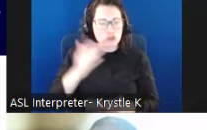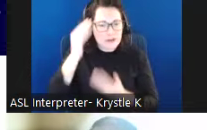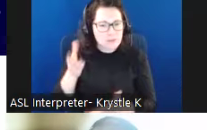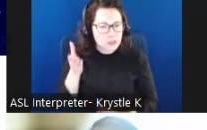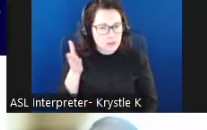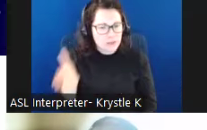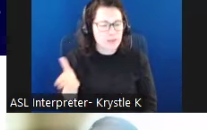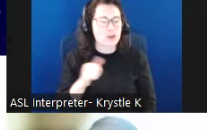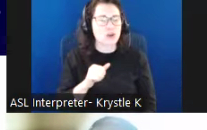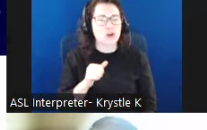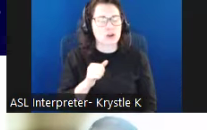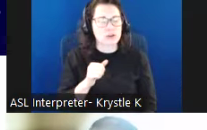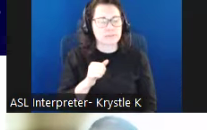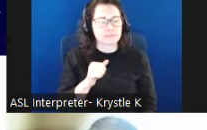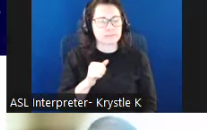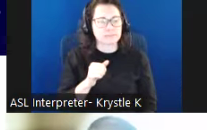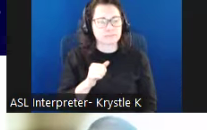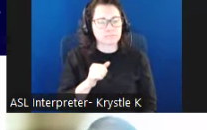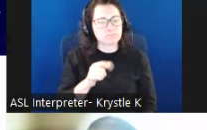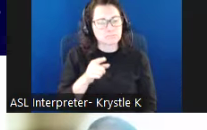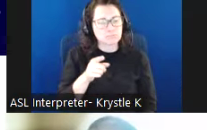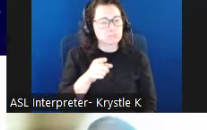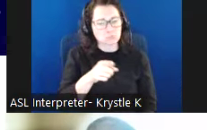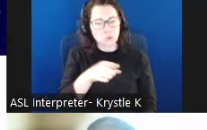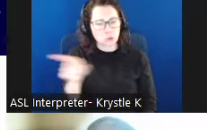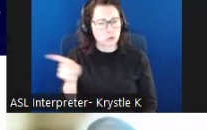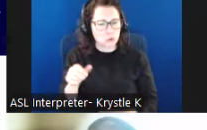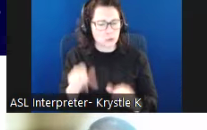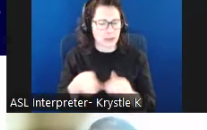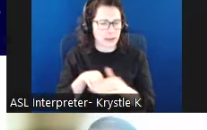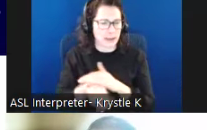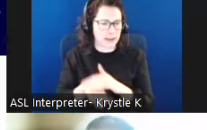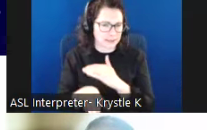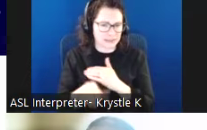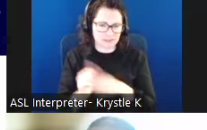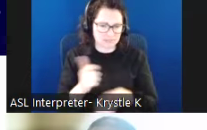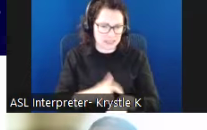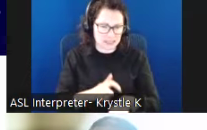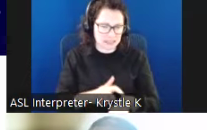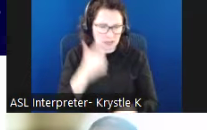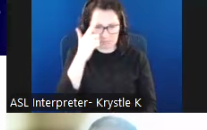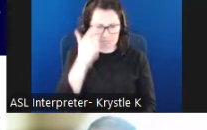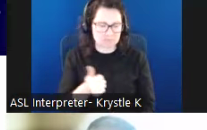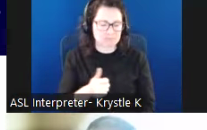you can, um, access